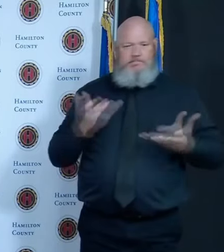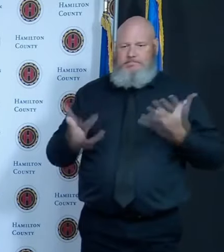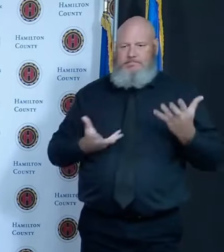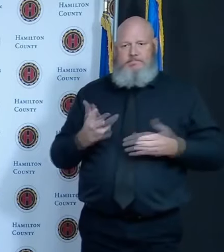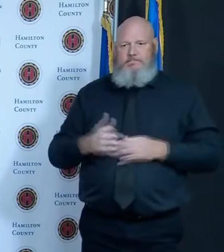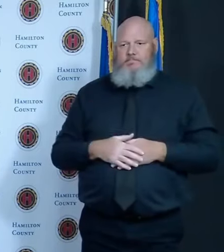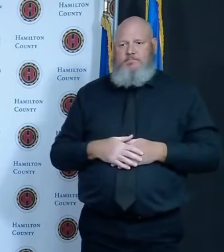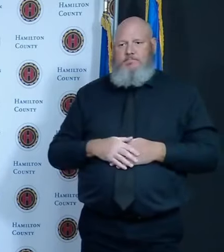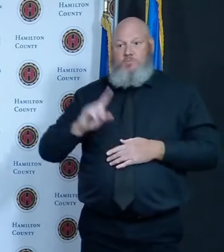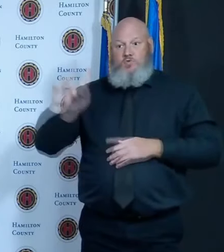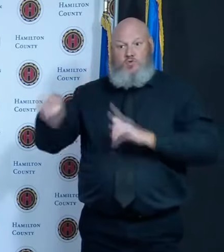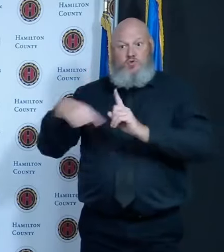I referenced Ohio being number six on that list north of ten billion okay great you also